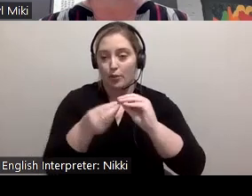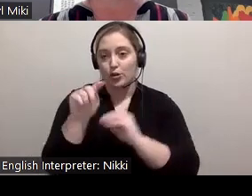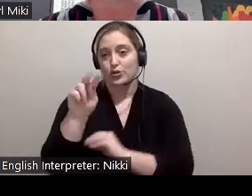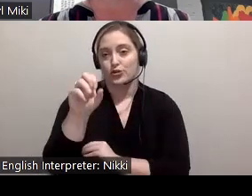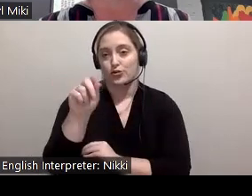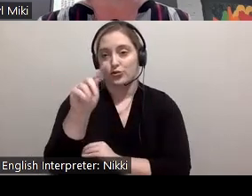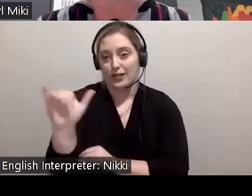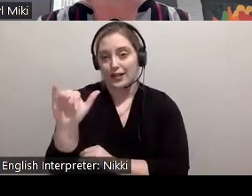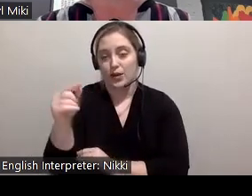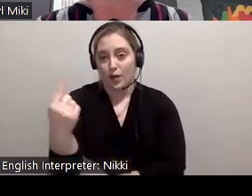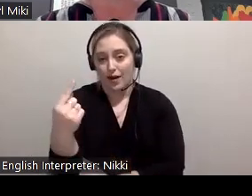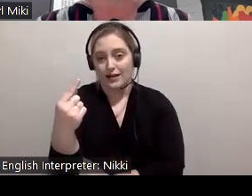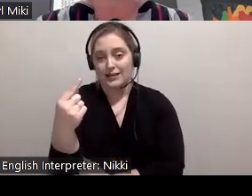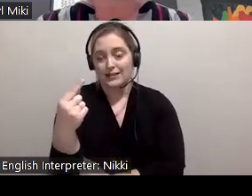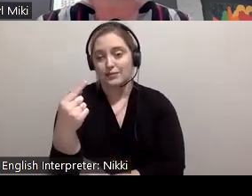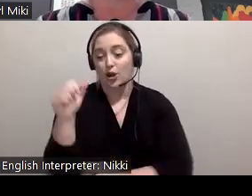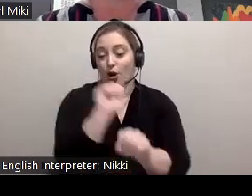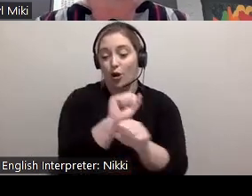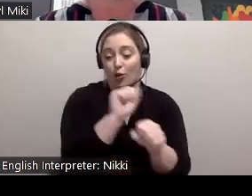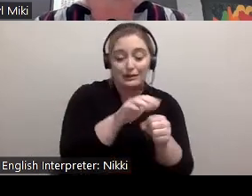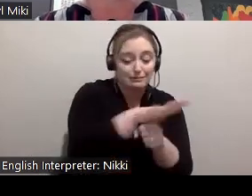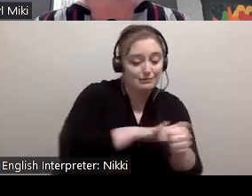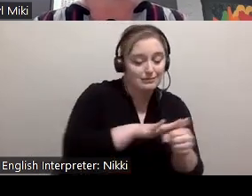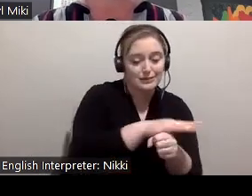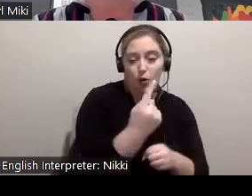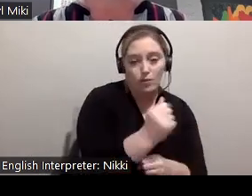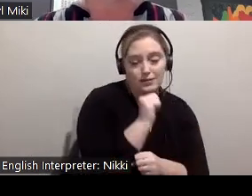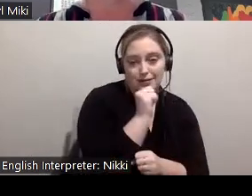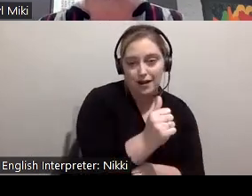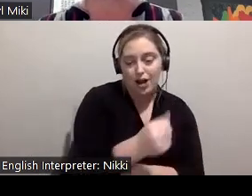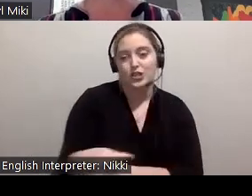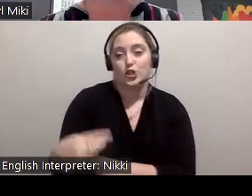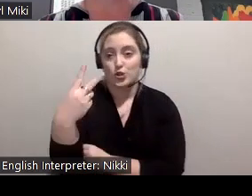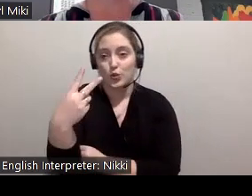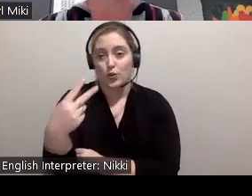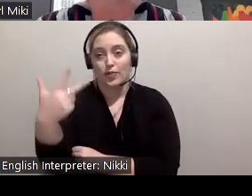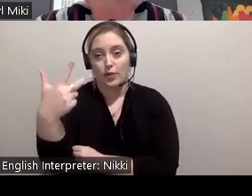the province through Treaties Two, Three, Four and Five. We